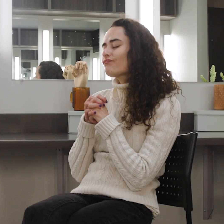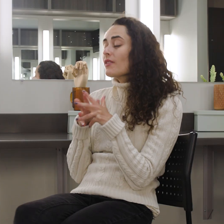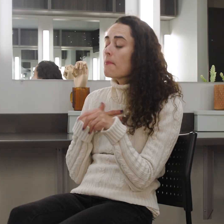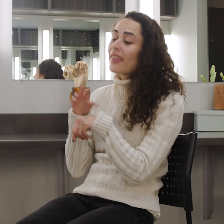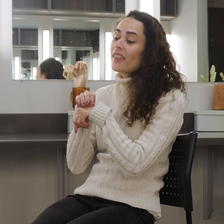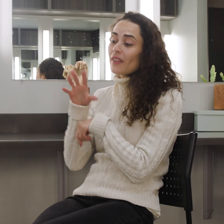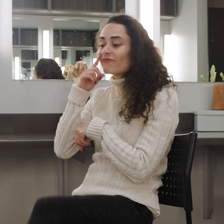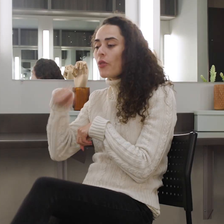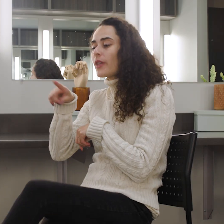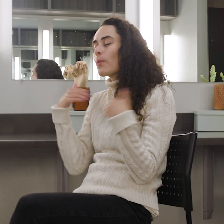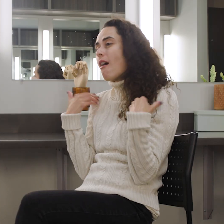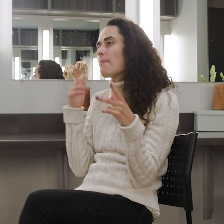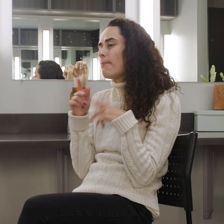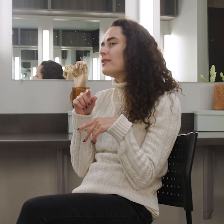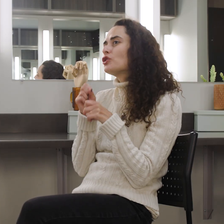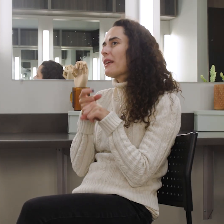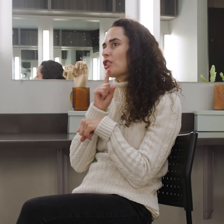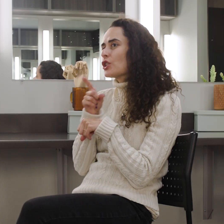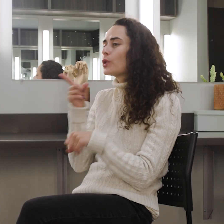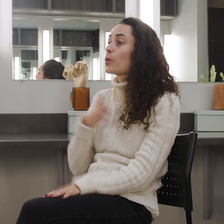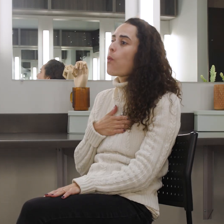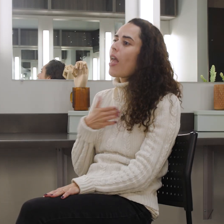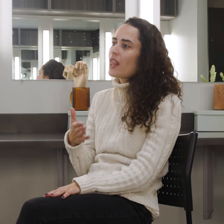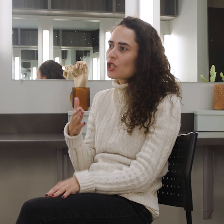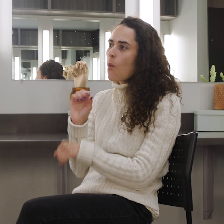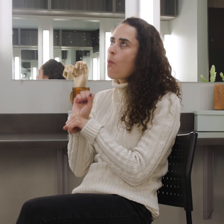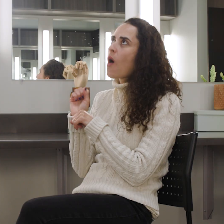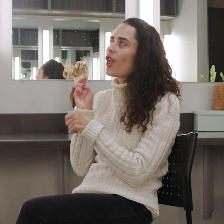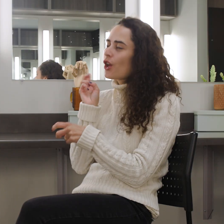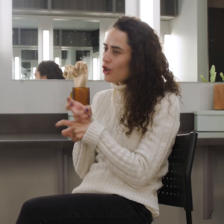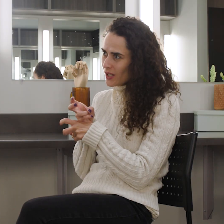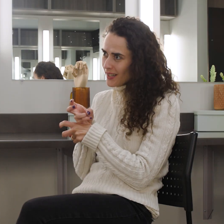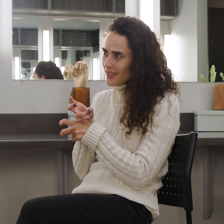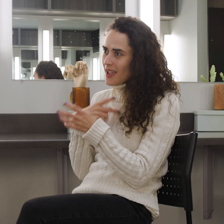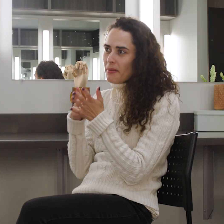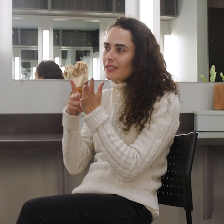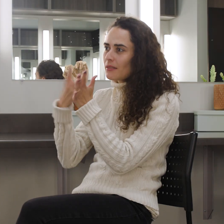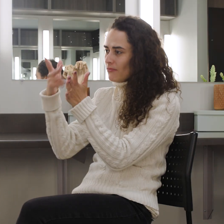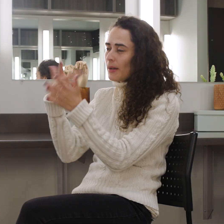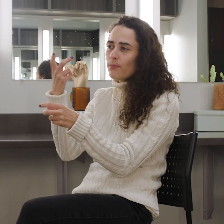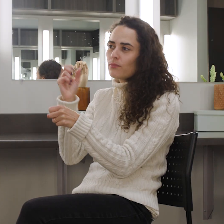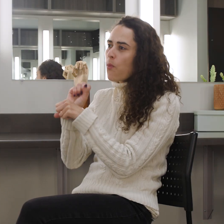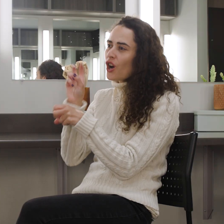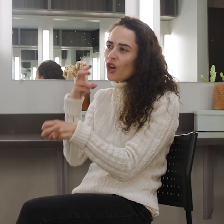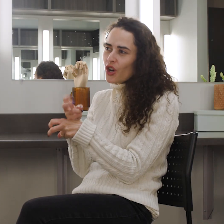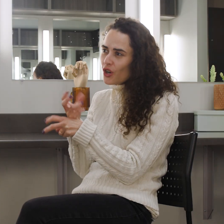My advice for those young people is: make sure that you're willing to work hard. I mean, like double, triple as hard.